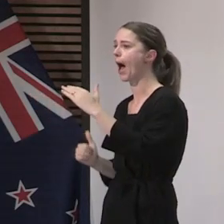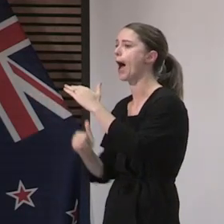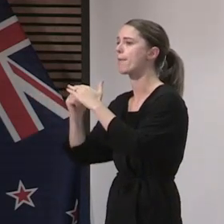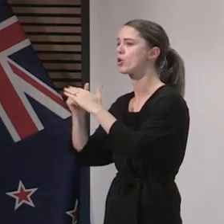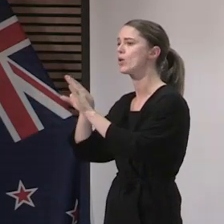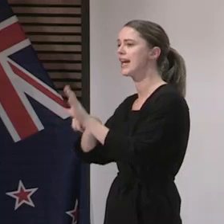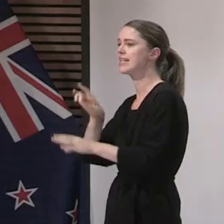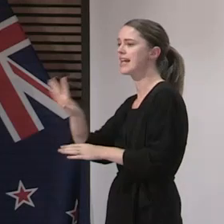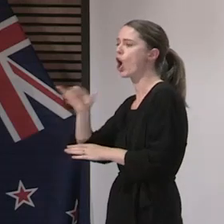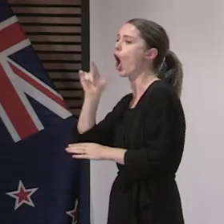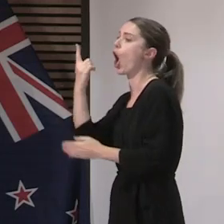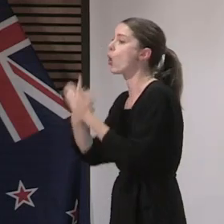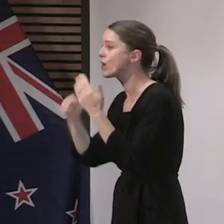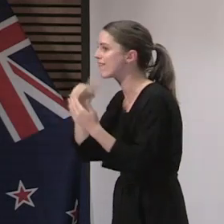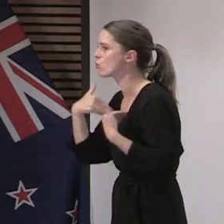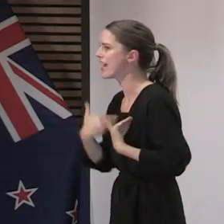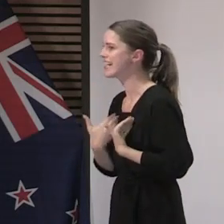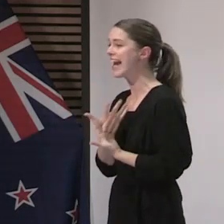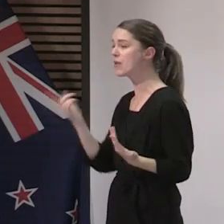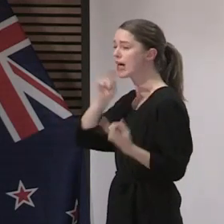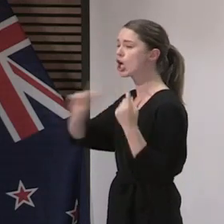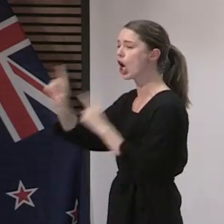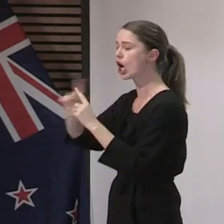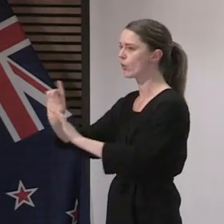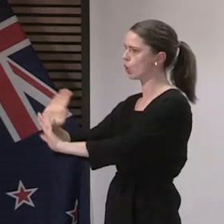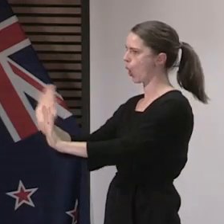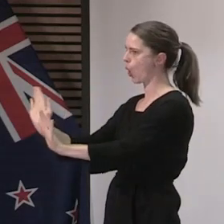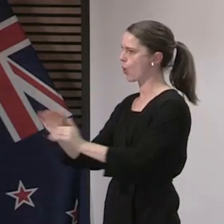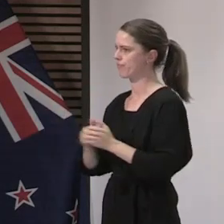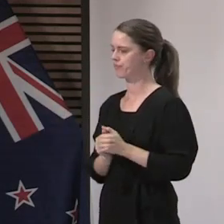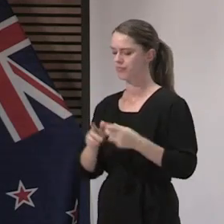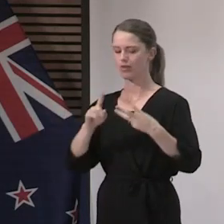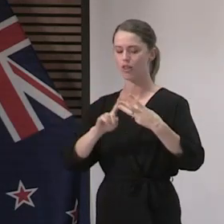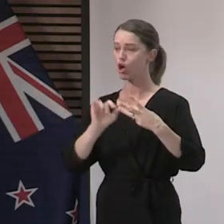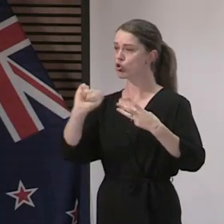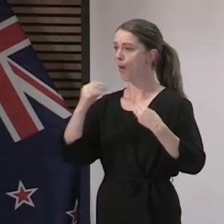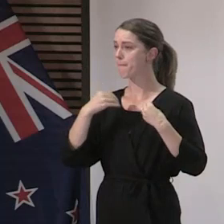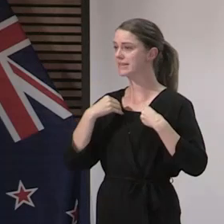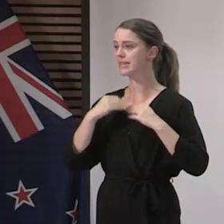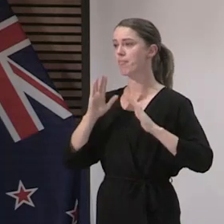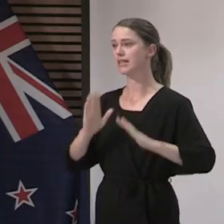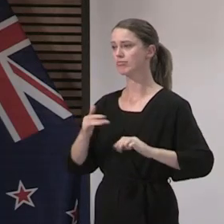learning centres and schools will physically be open for up